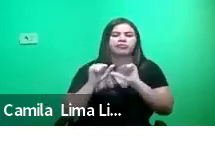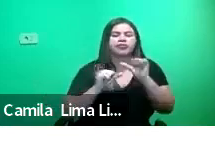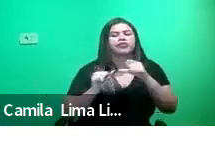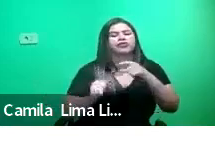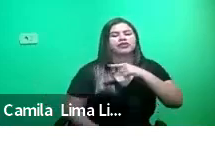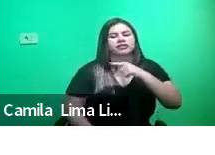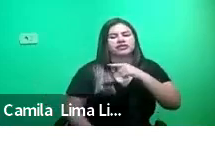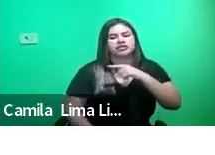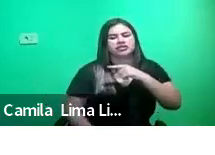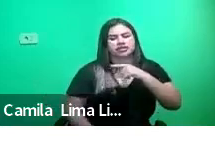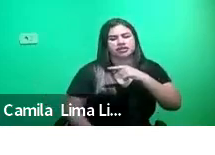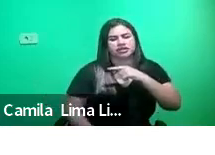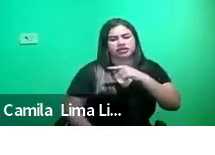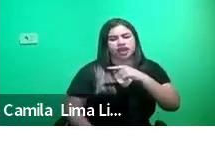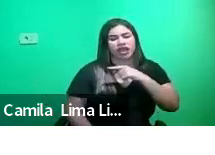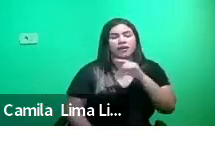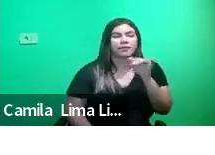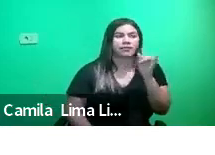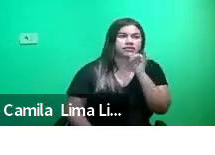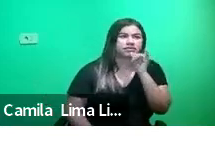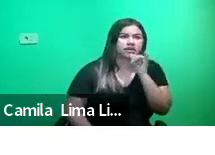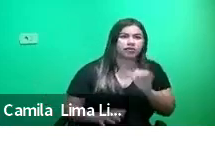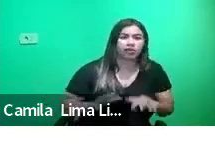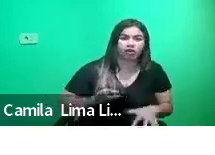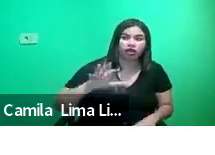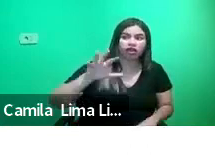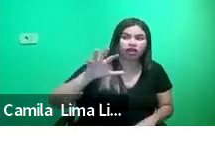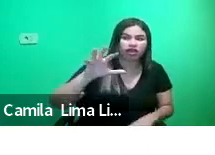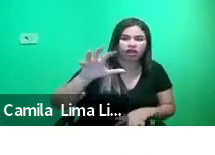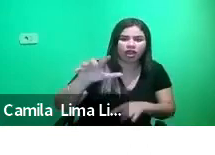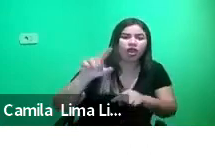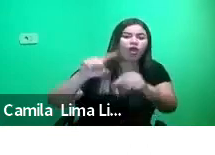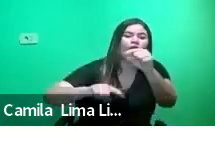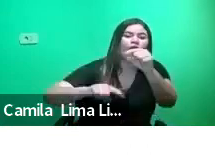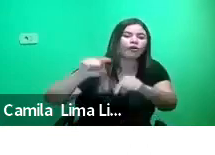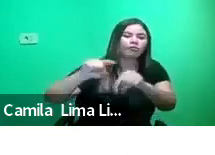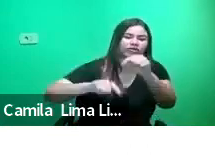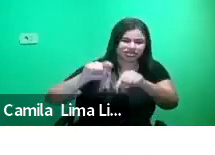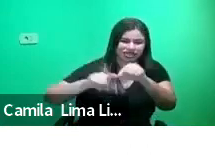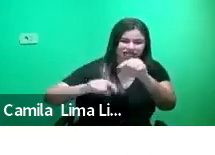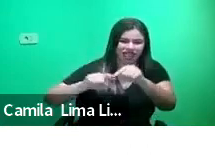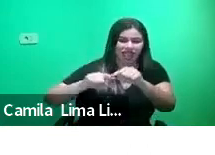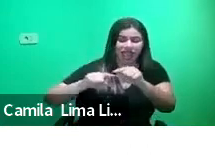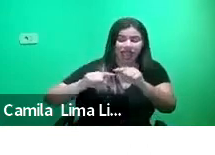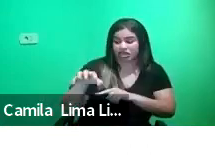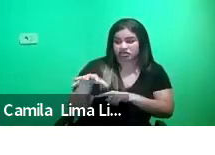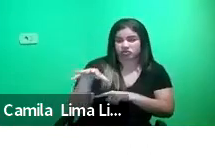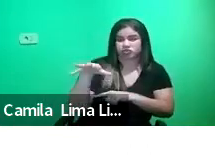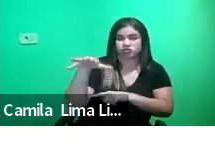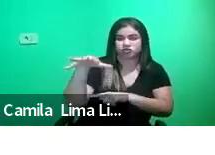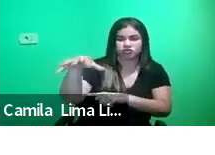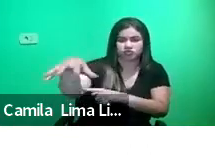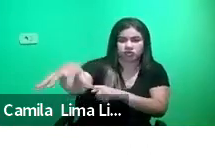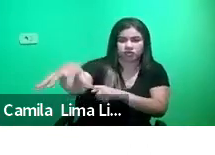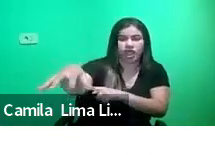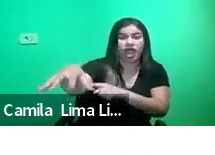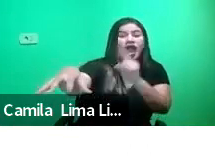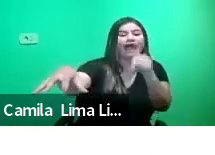person, by means of a connection connection. Hey, keep d say, it should say, because a means of connection grasping is , grasping is converted into a